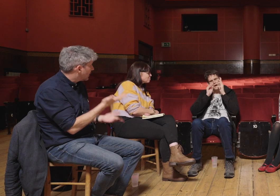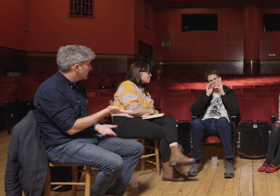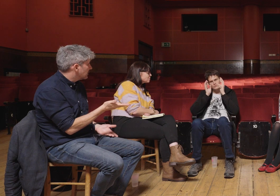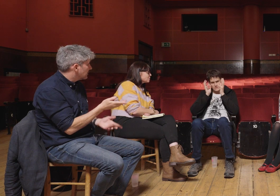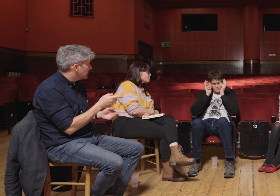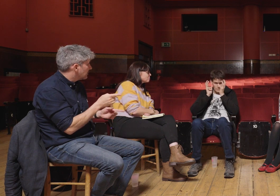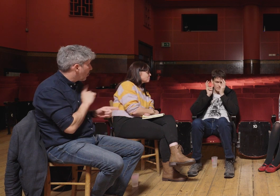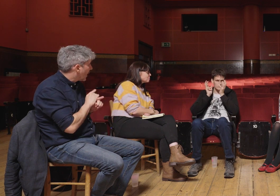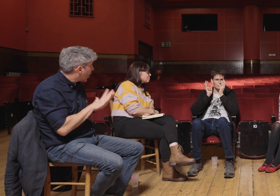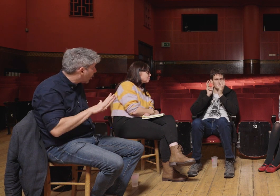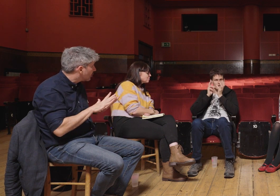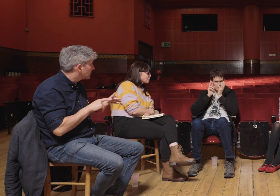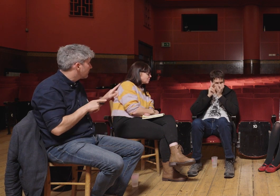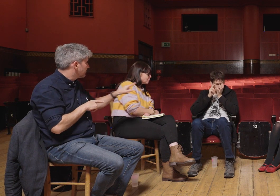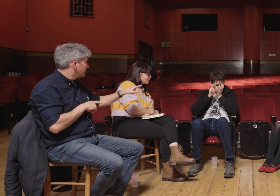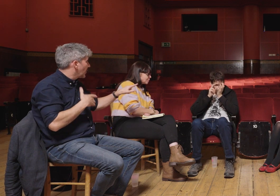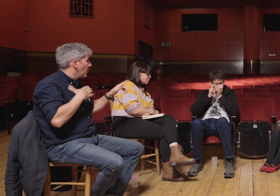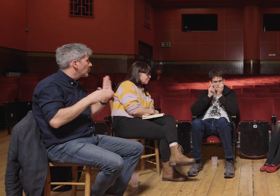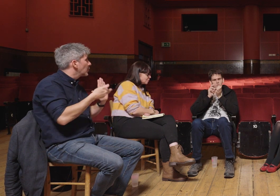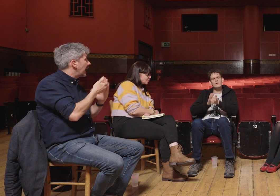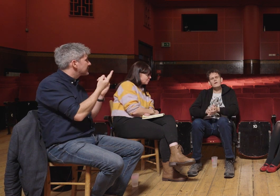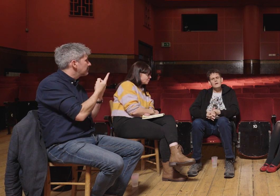I would try to be really fast now.